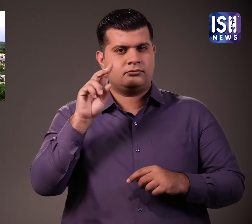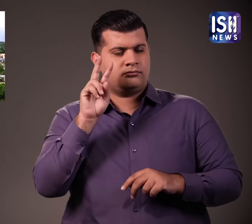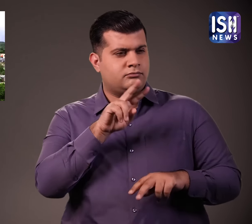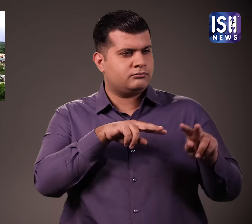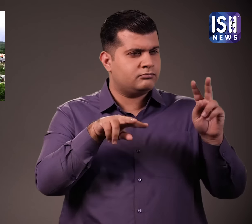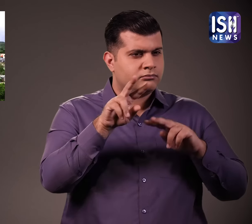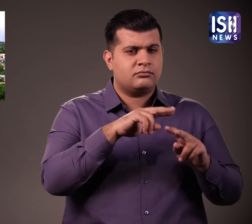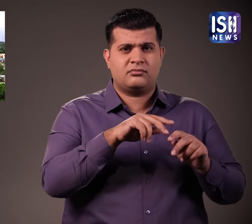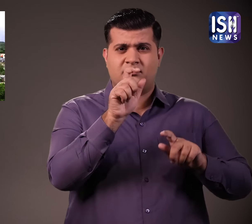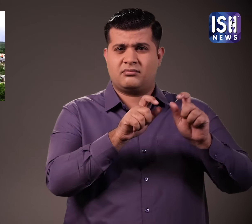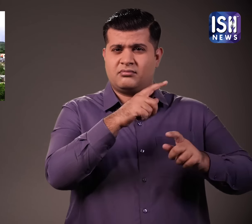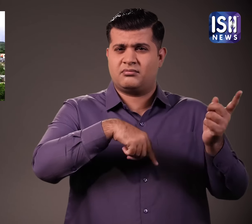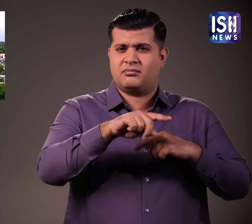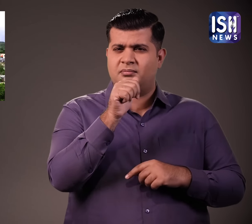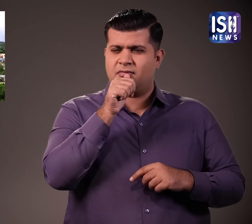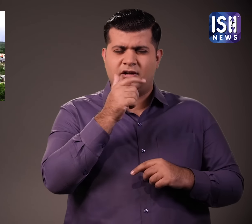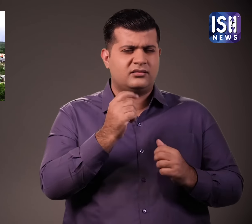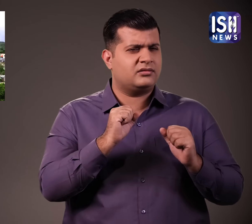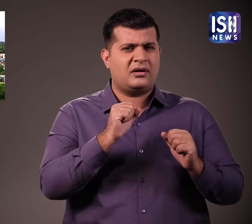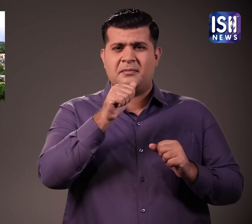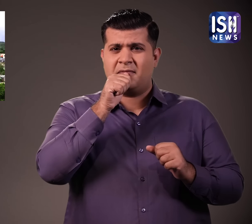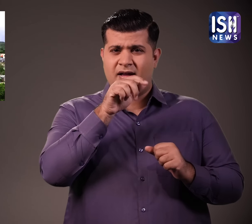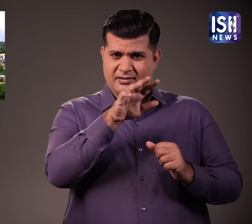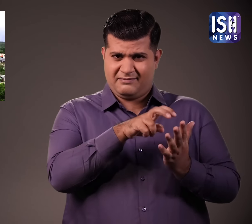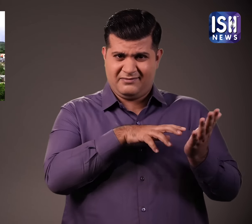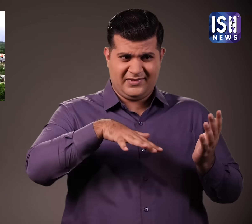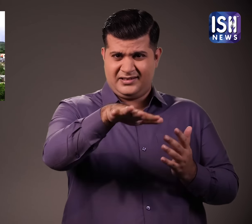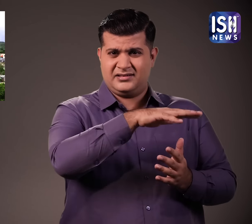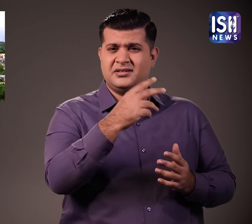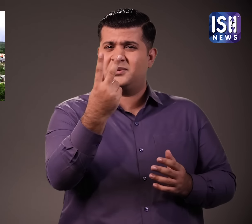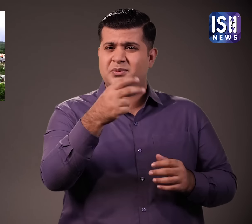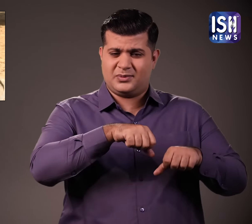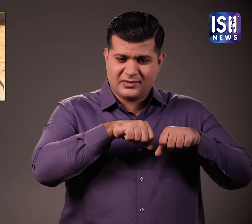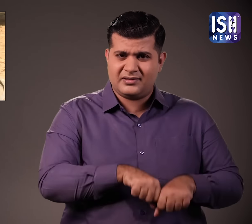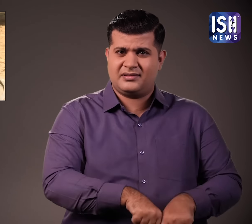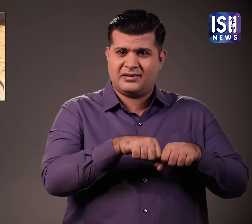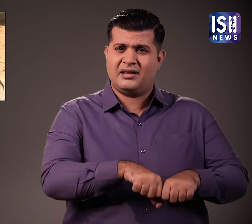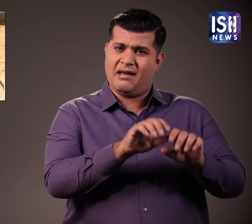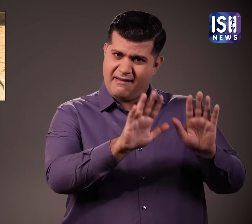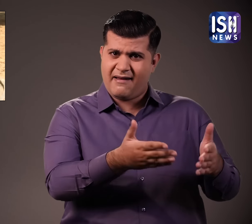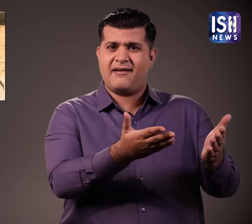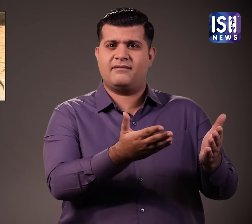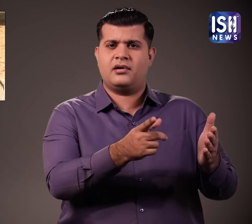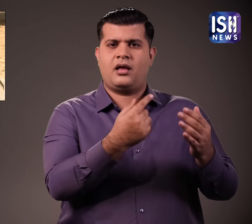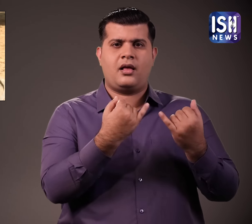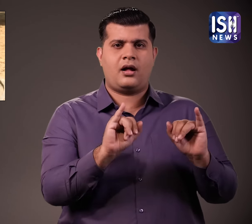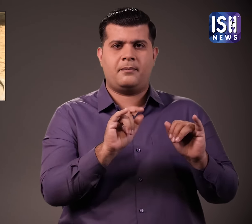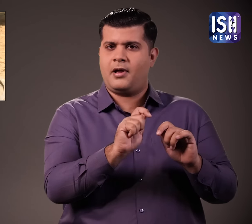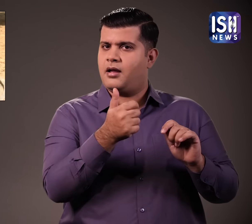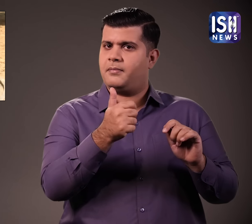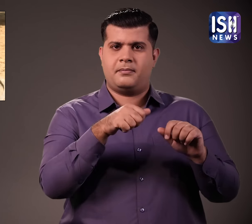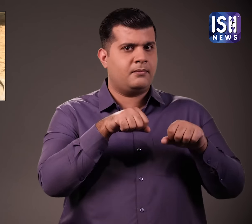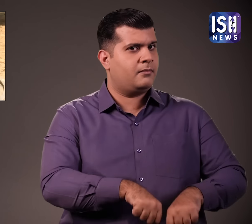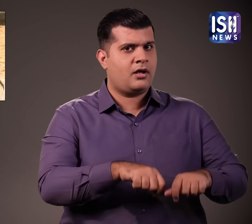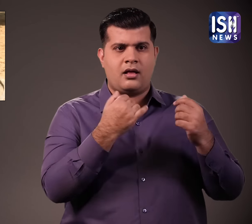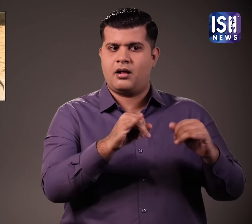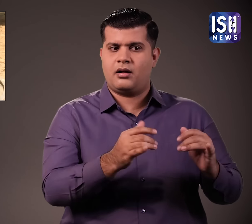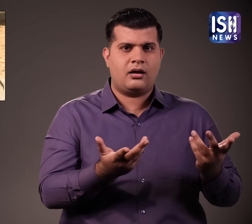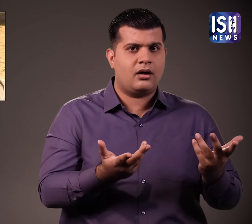Pawar noticed that there were only two hand pumps in Hiware and that too was broken.